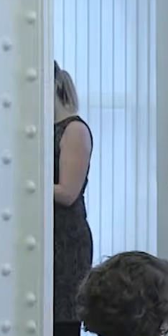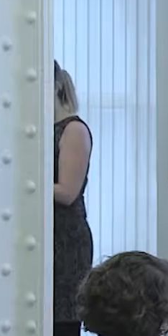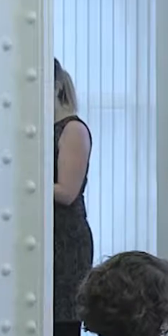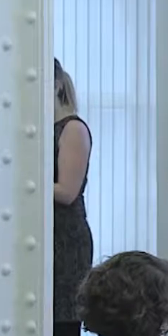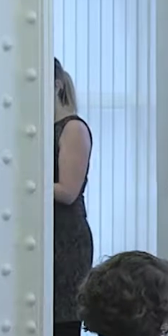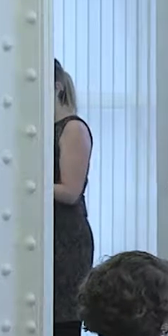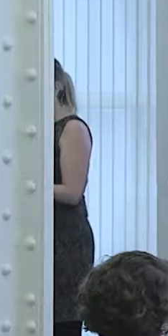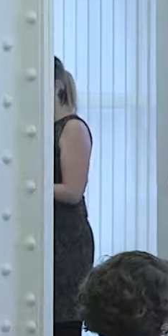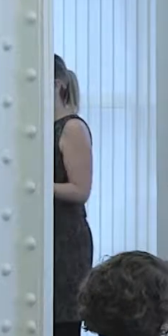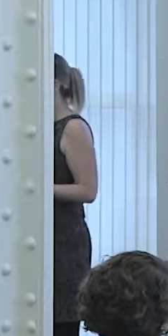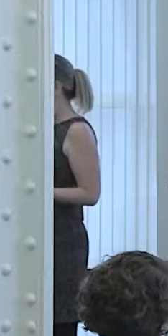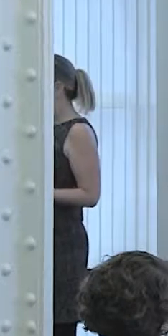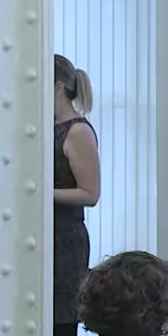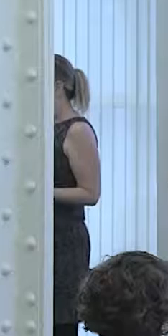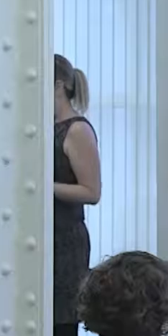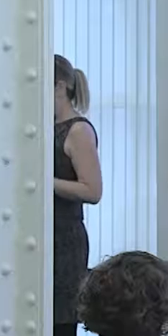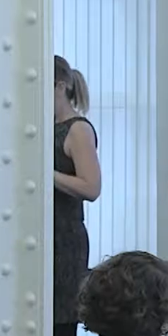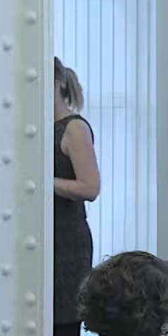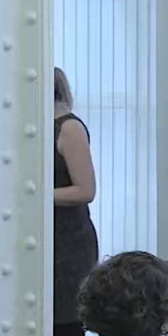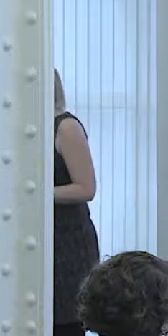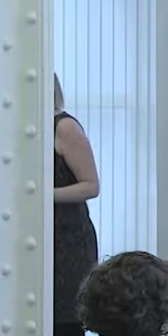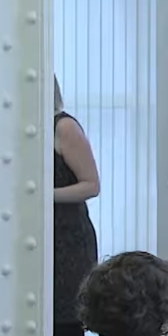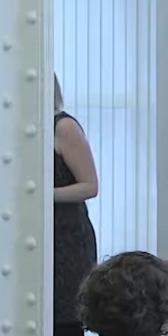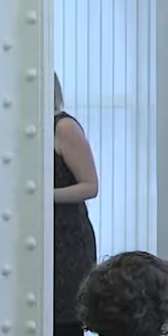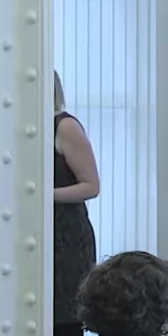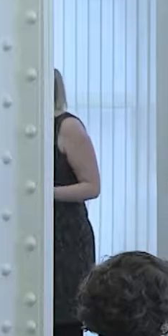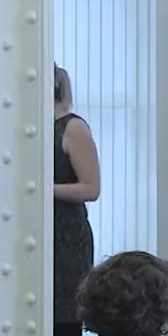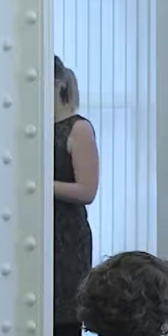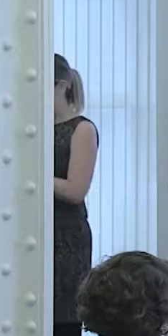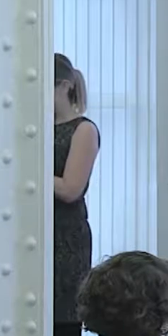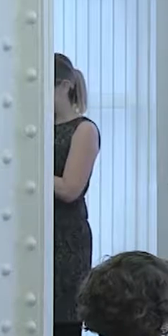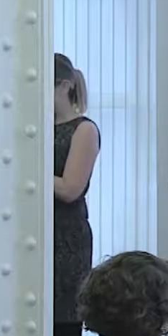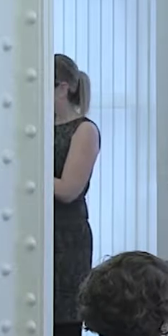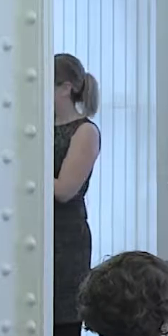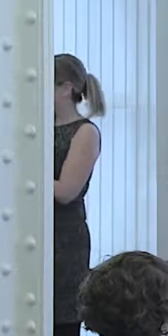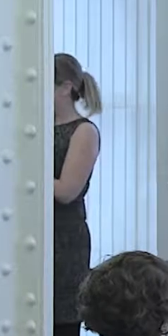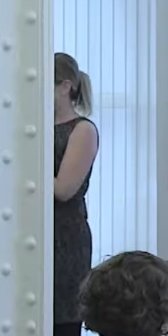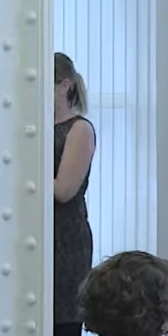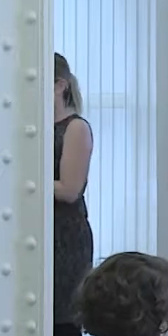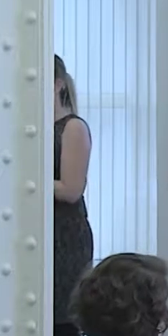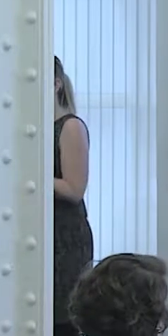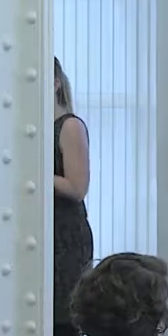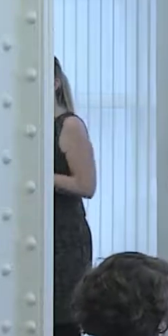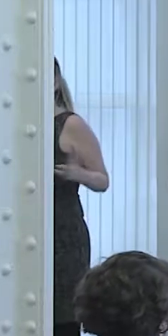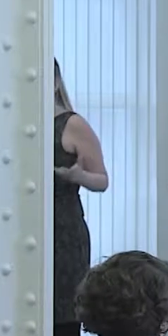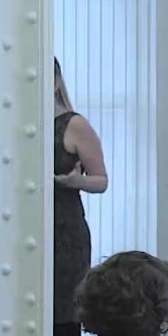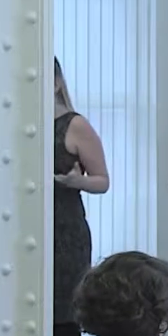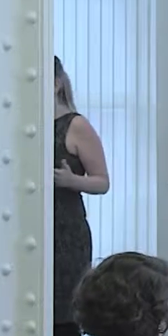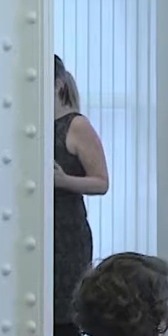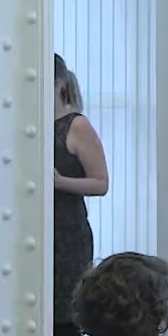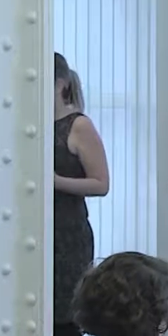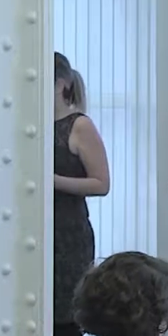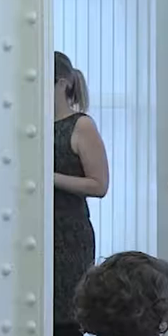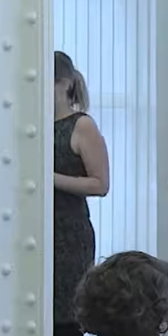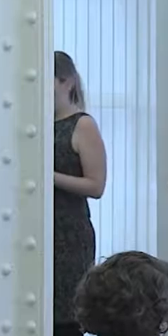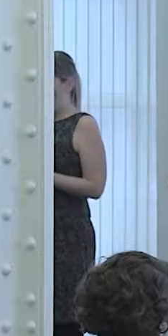Because all of a sudden, kinky disabled people do not exist and we do not have autonomy towards our own bodies.